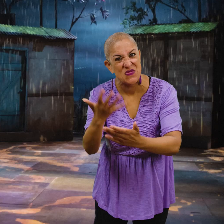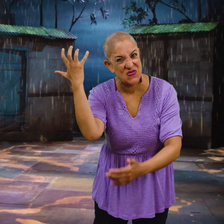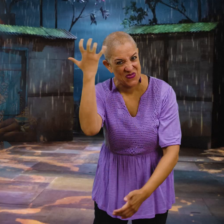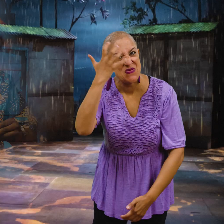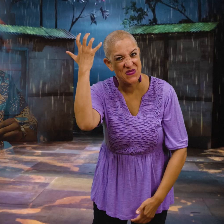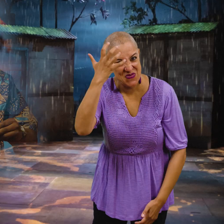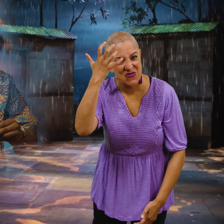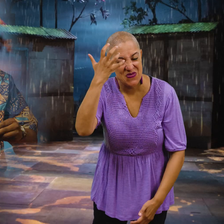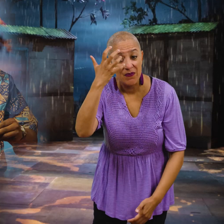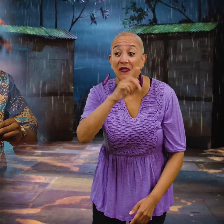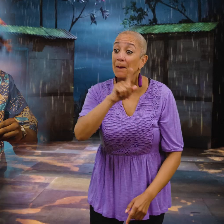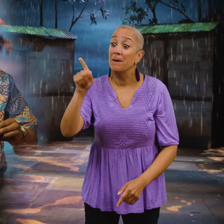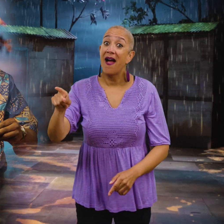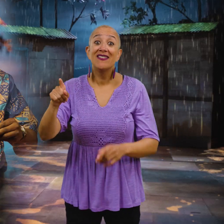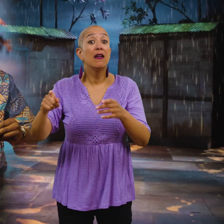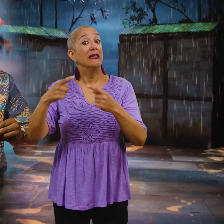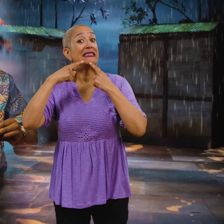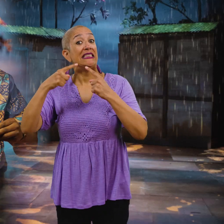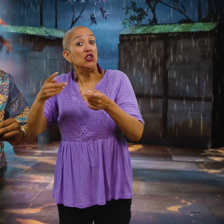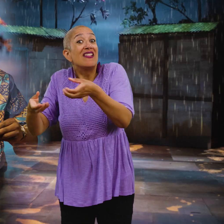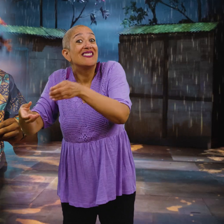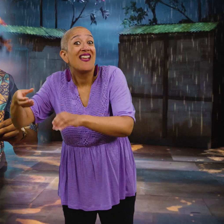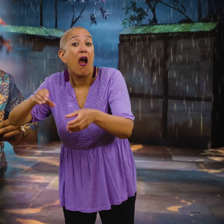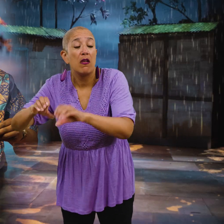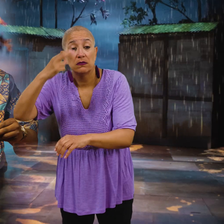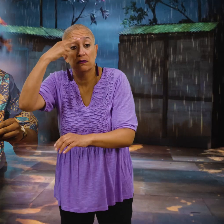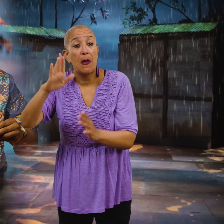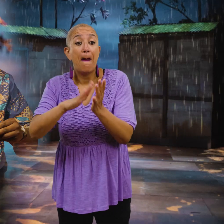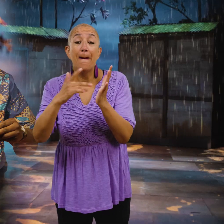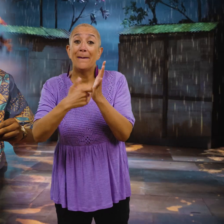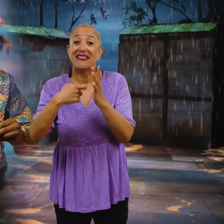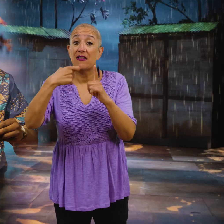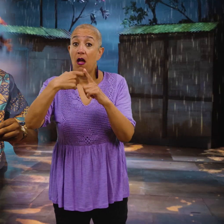while the science teacher, Mr Kachigunda quickly recognises William's ability